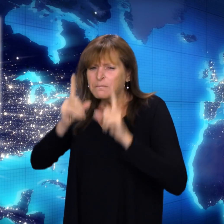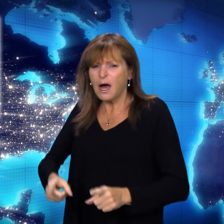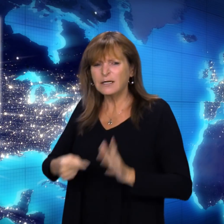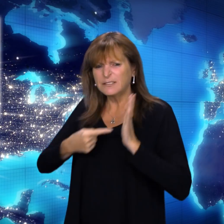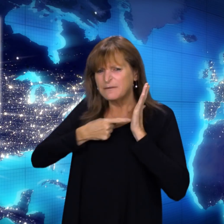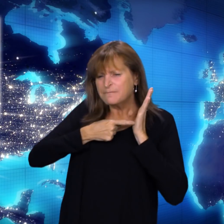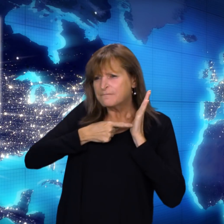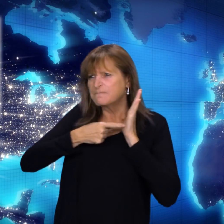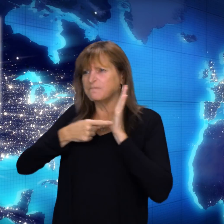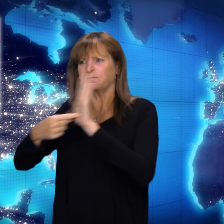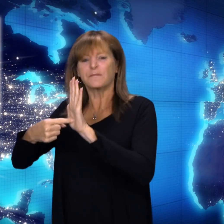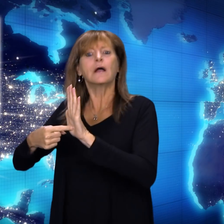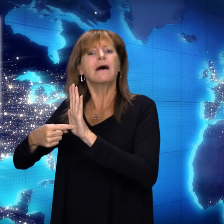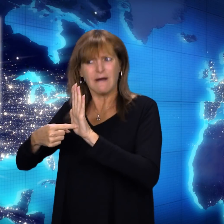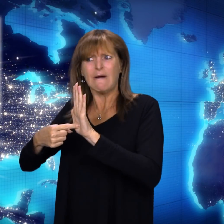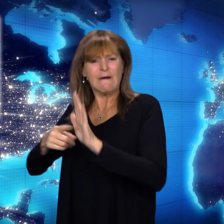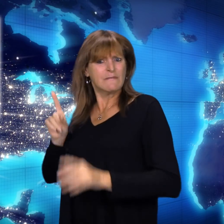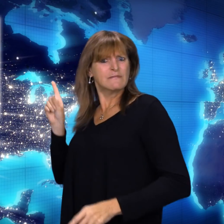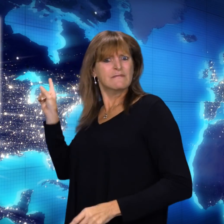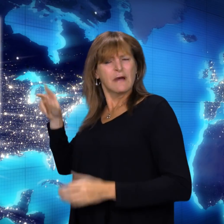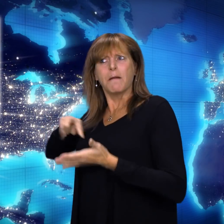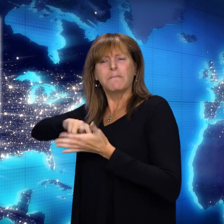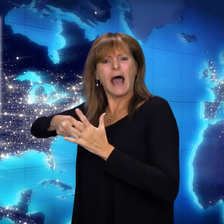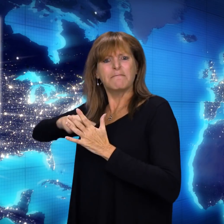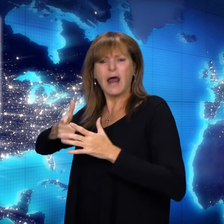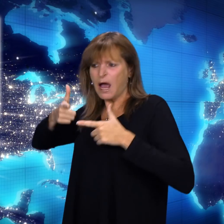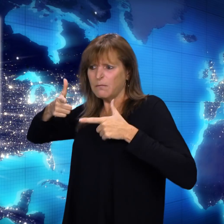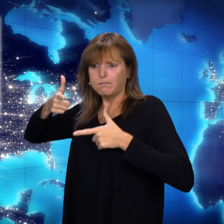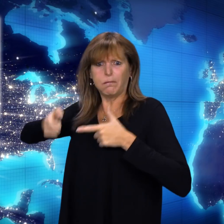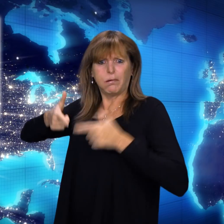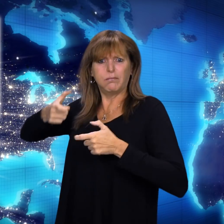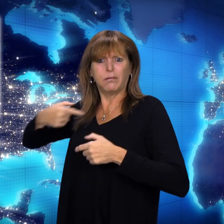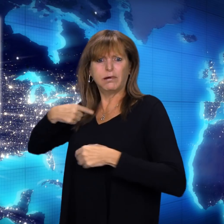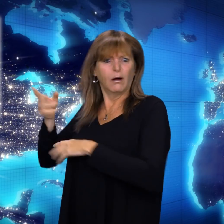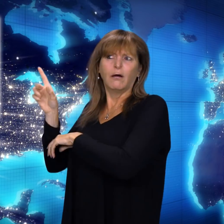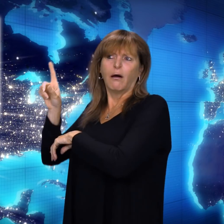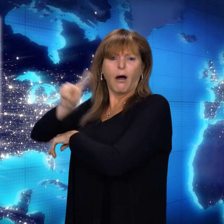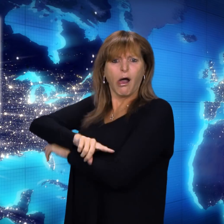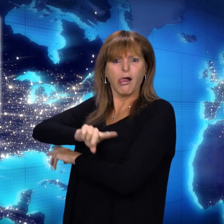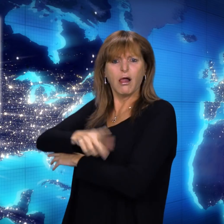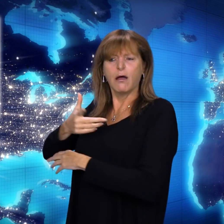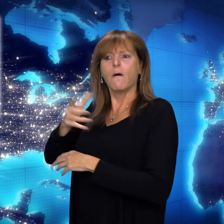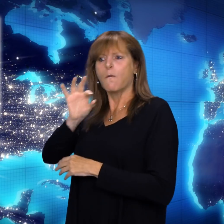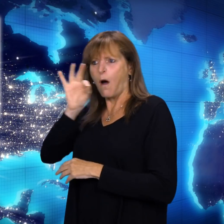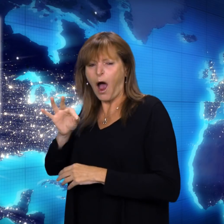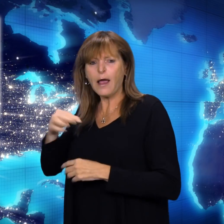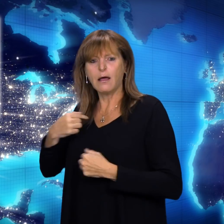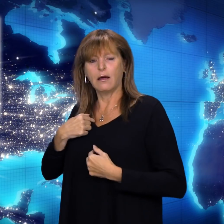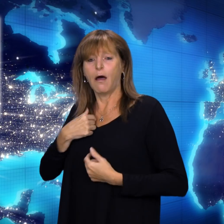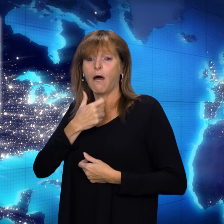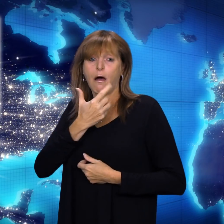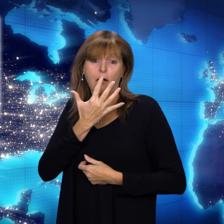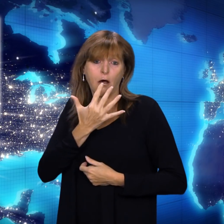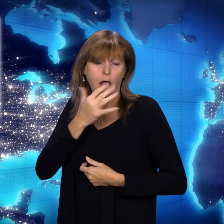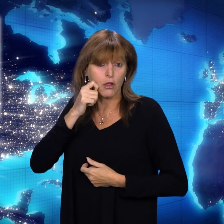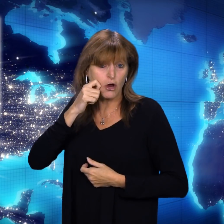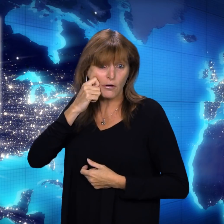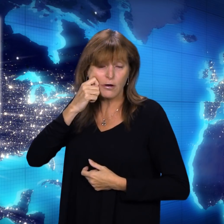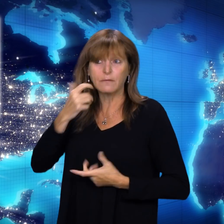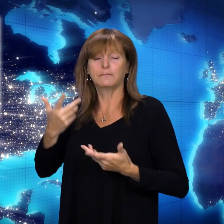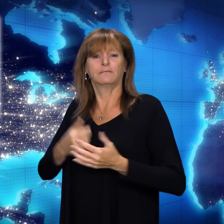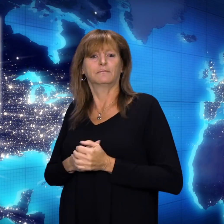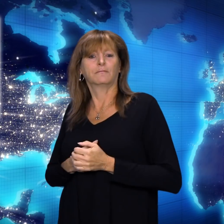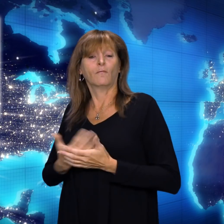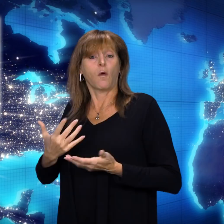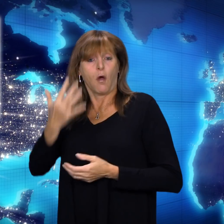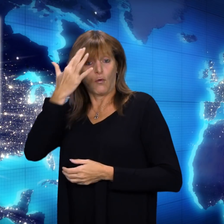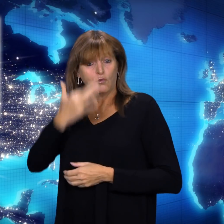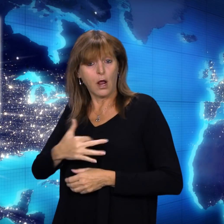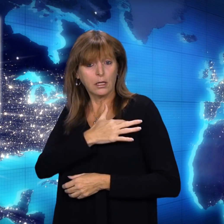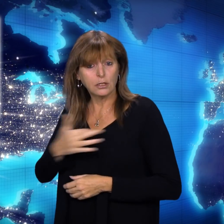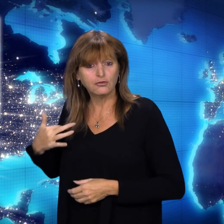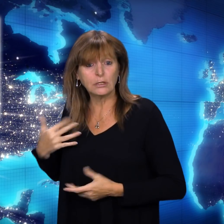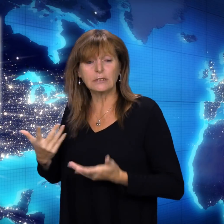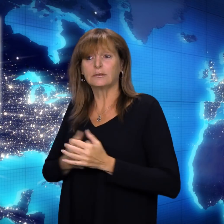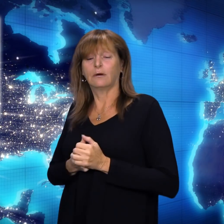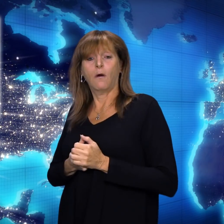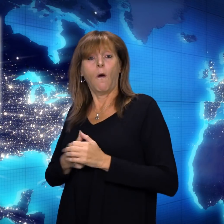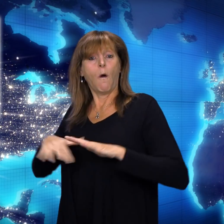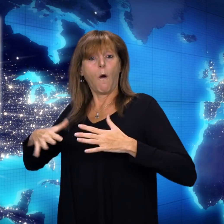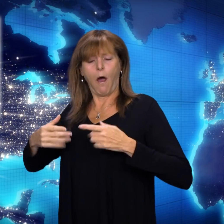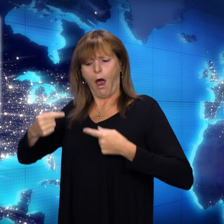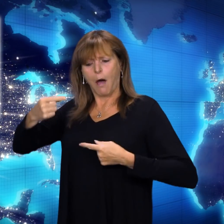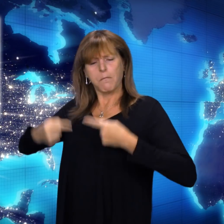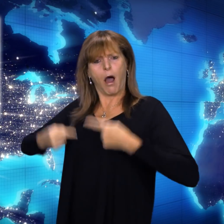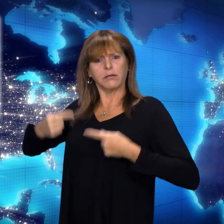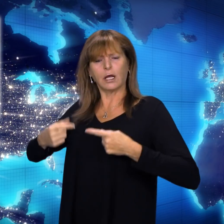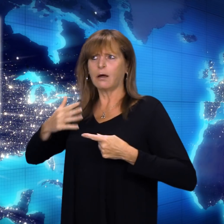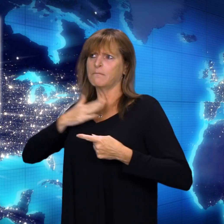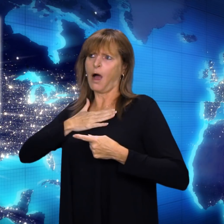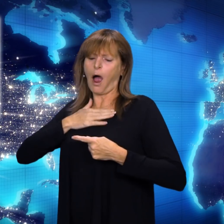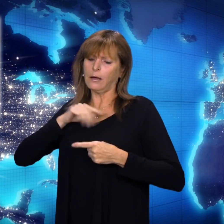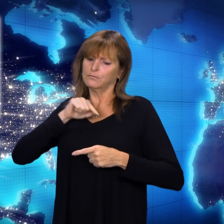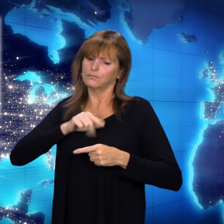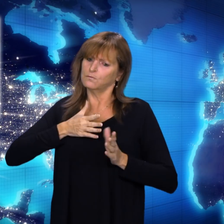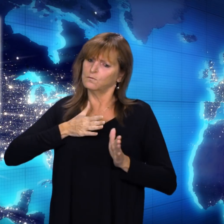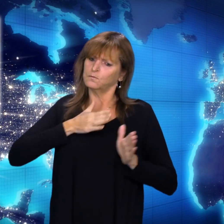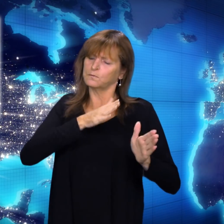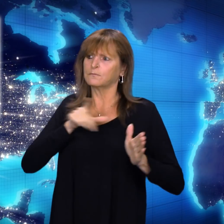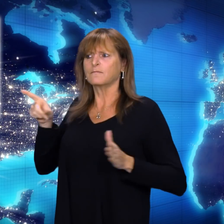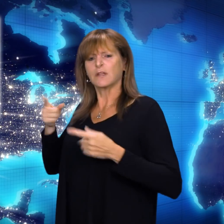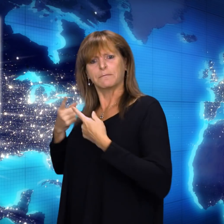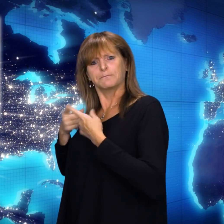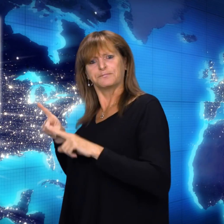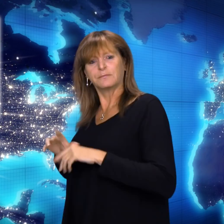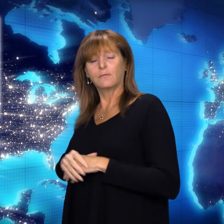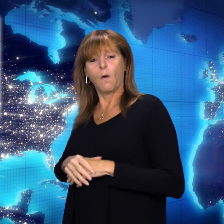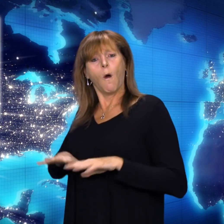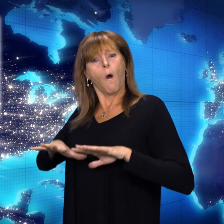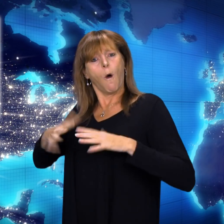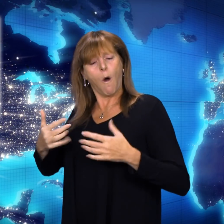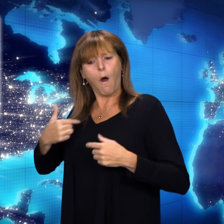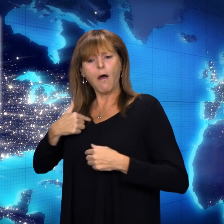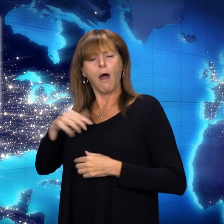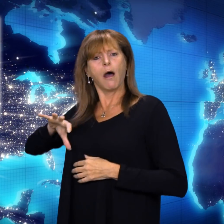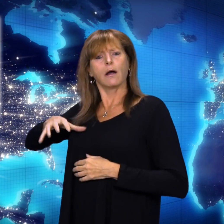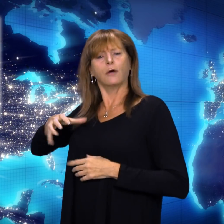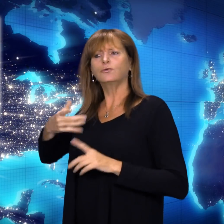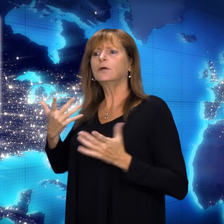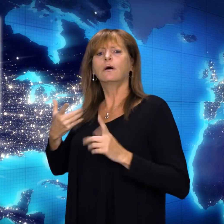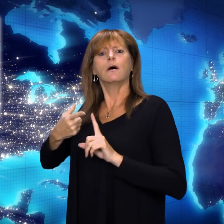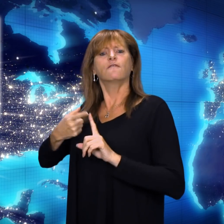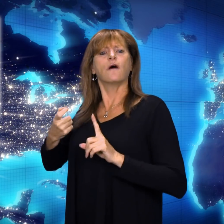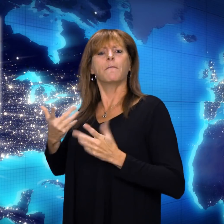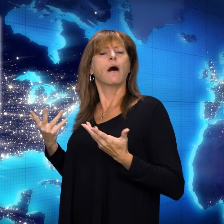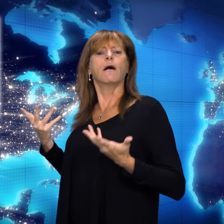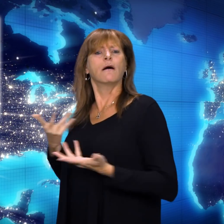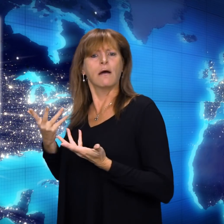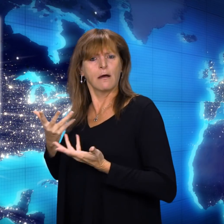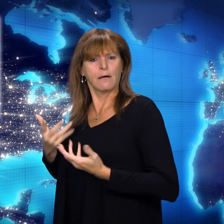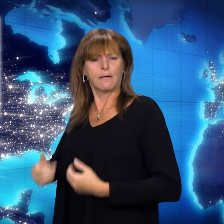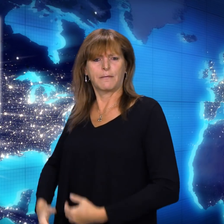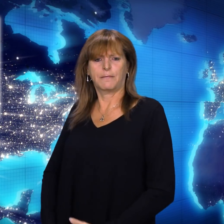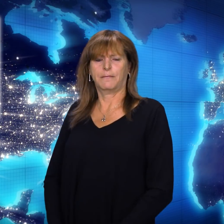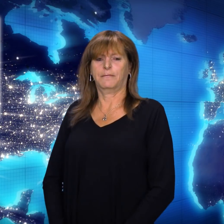on race, religion, political beliefs, or nationality.